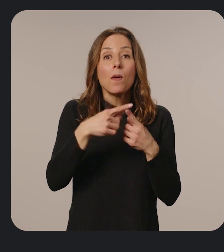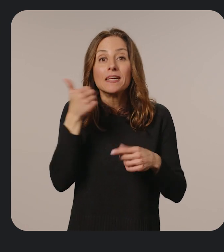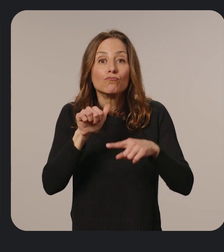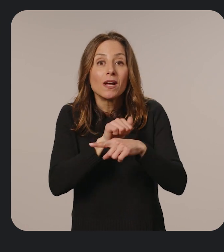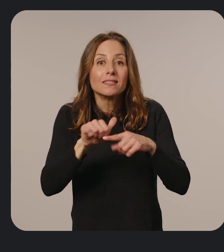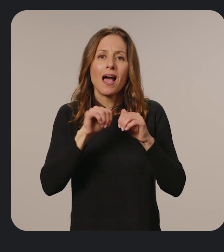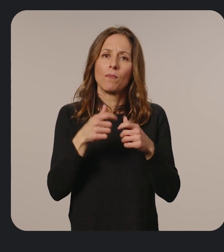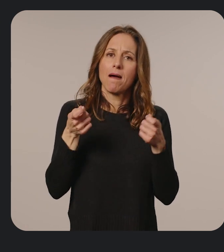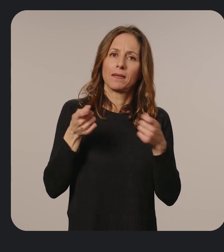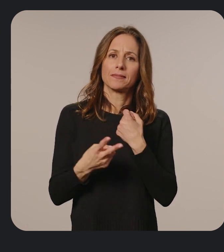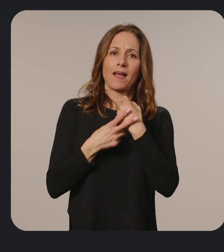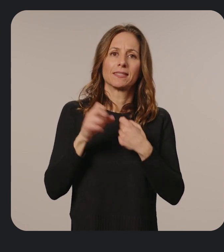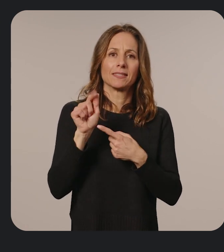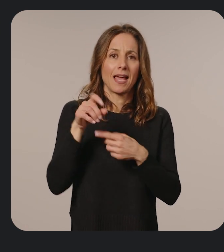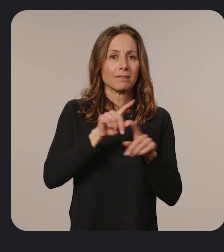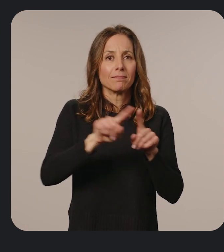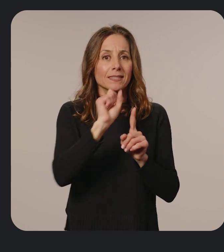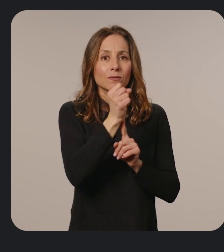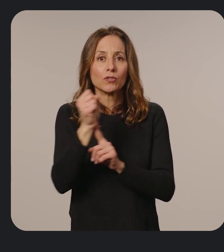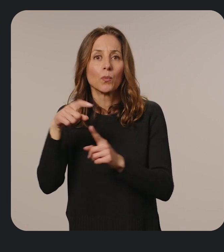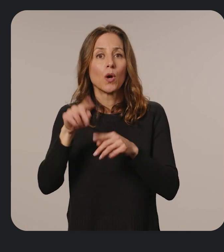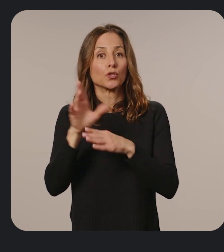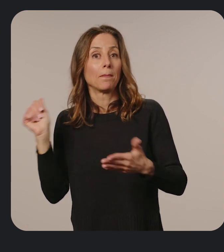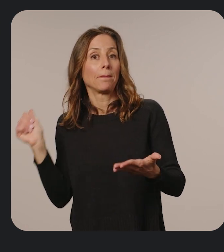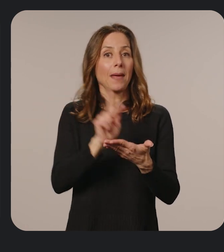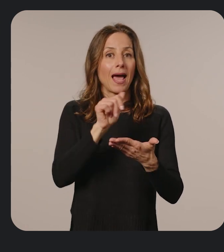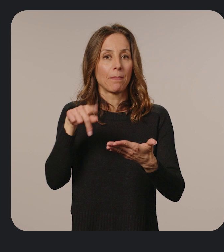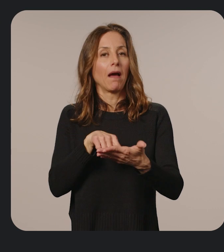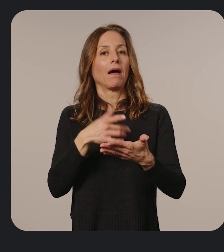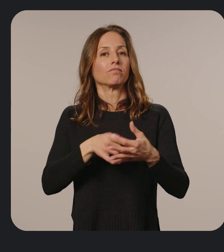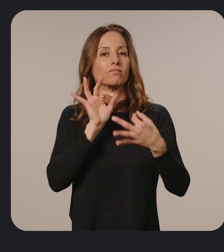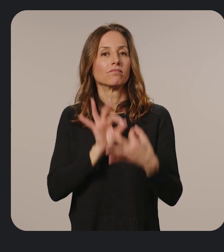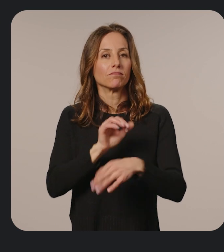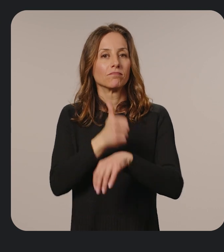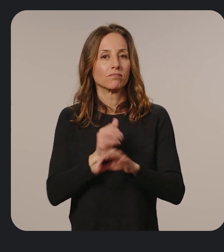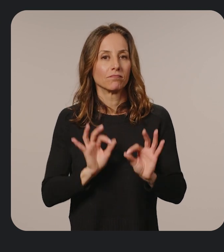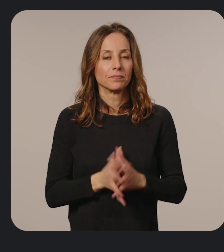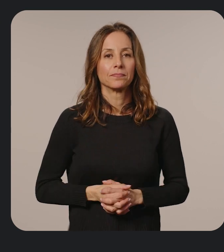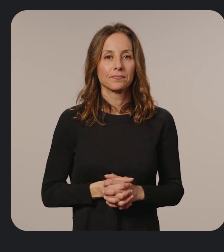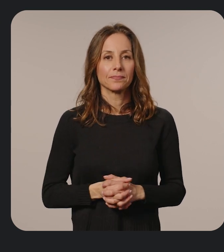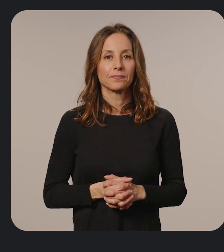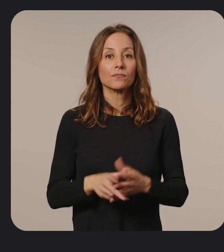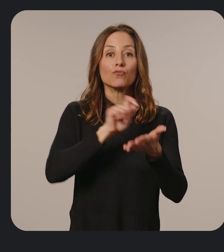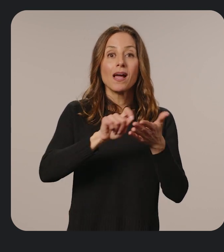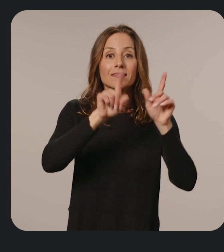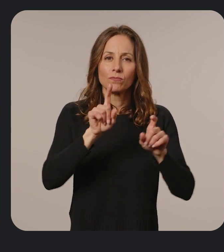Learn about best practices to handle saving state in these different scenarios so that when your users return to your app, state is restored correctly.